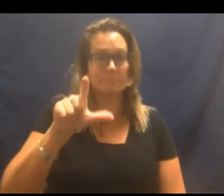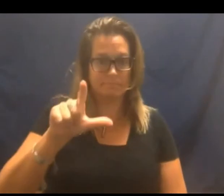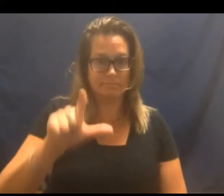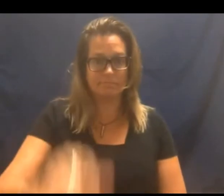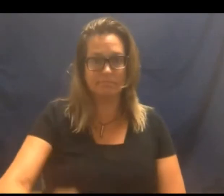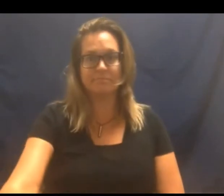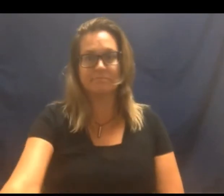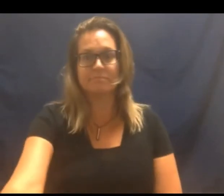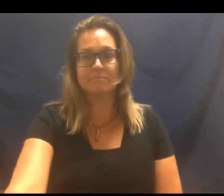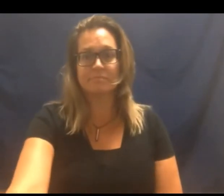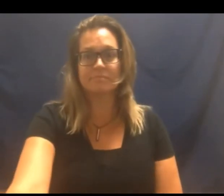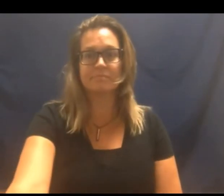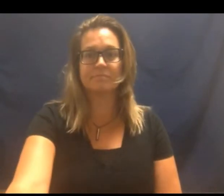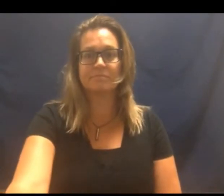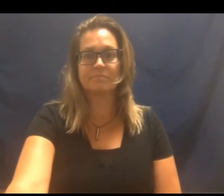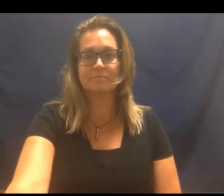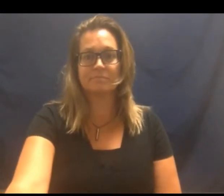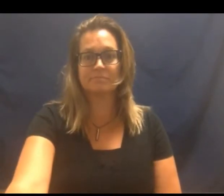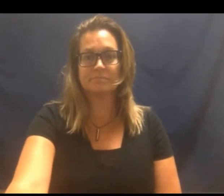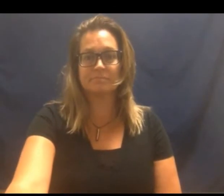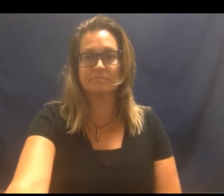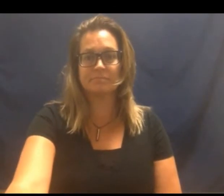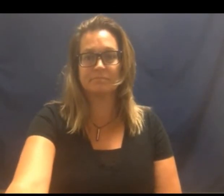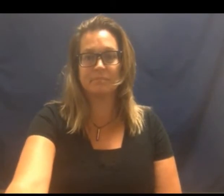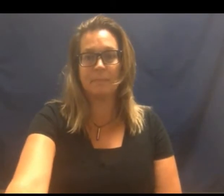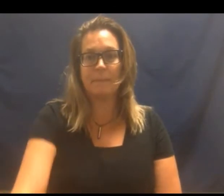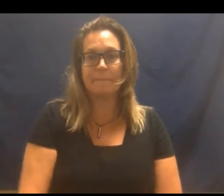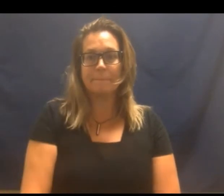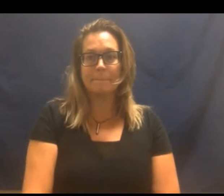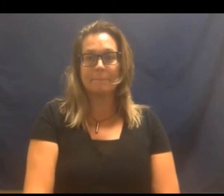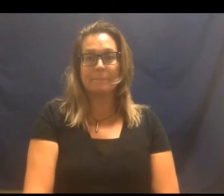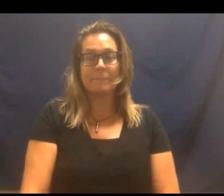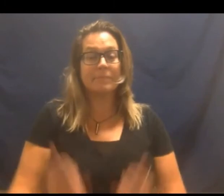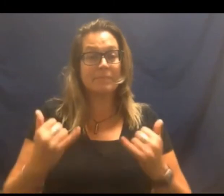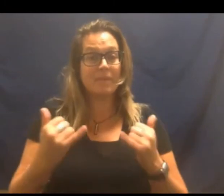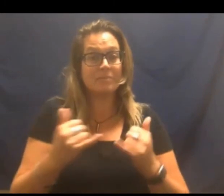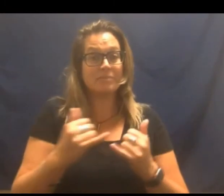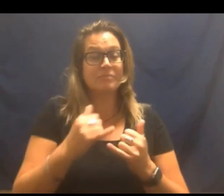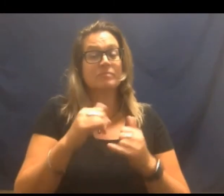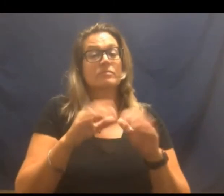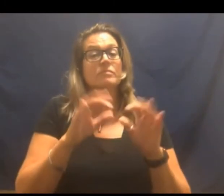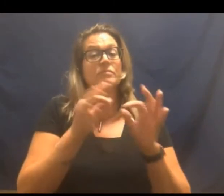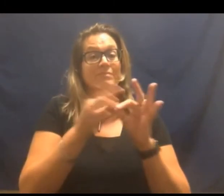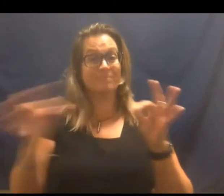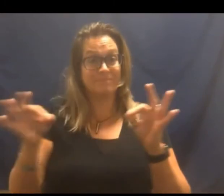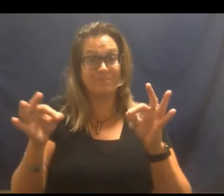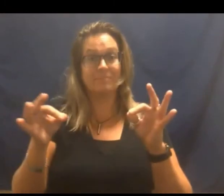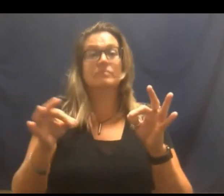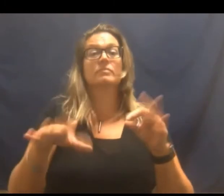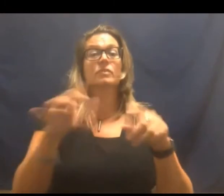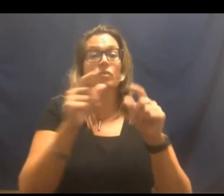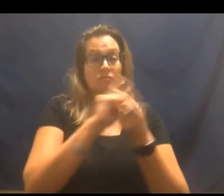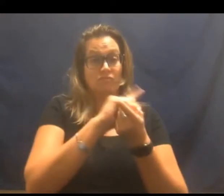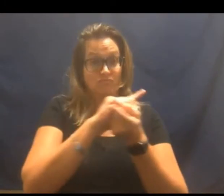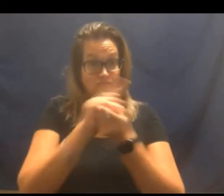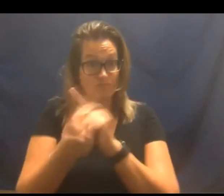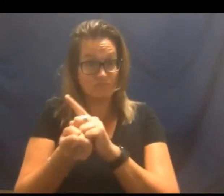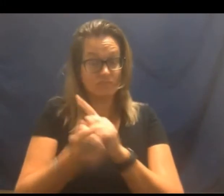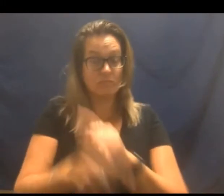So you can read this sentence and translate it into ASL